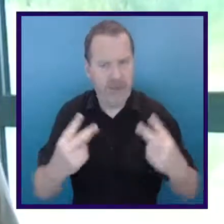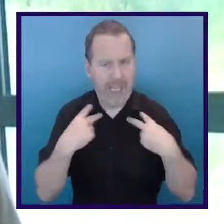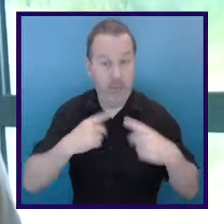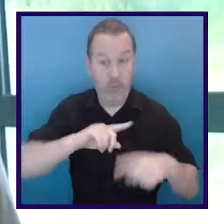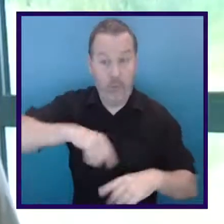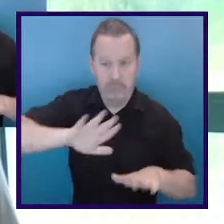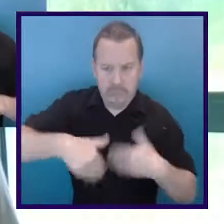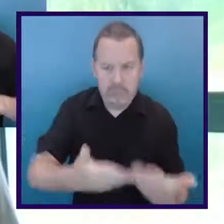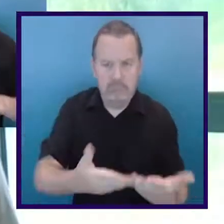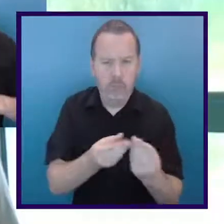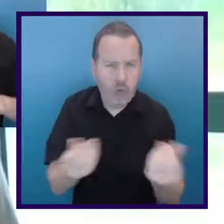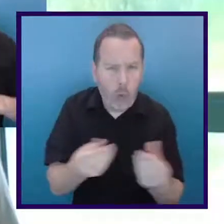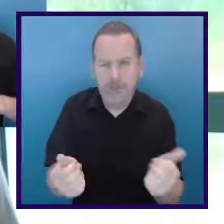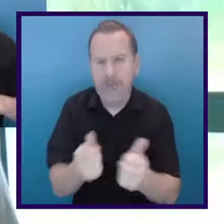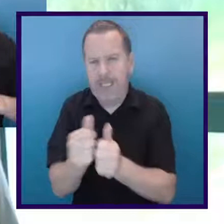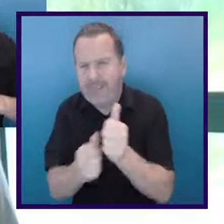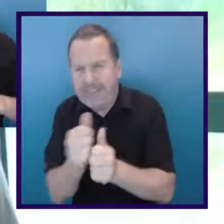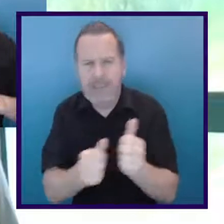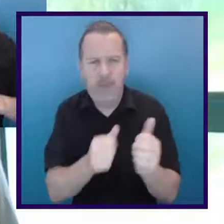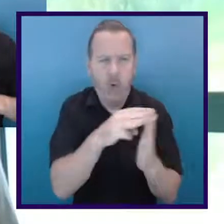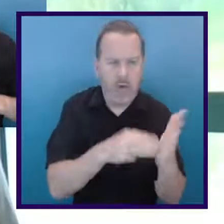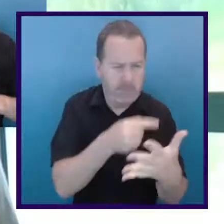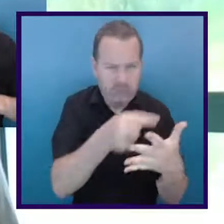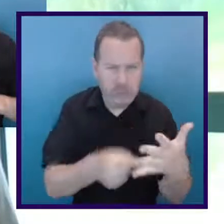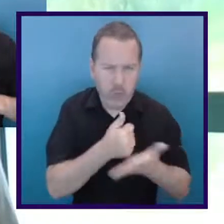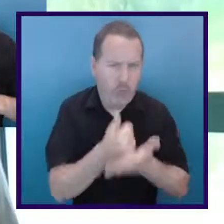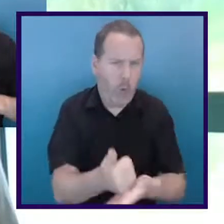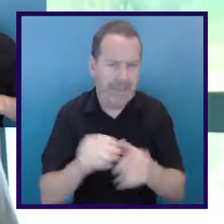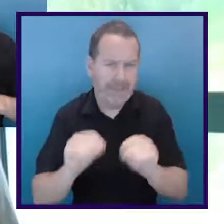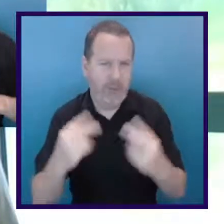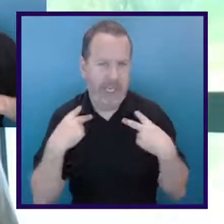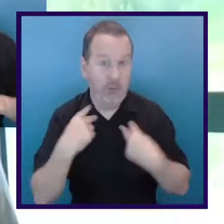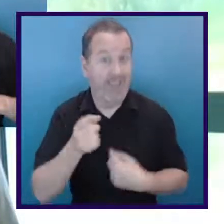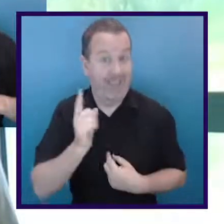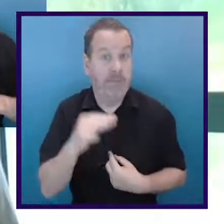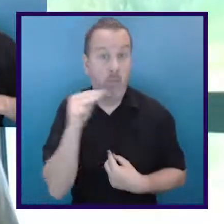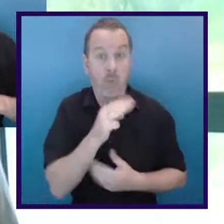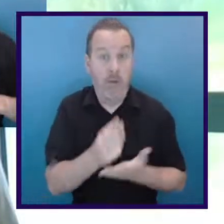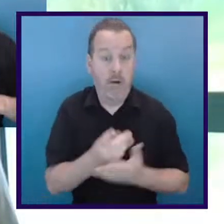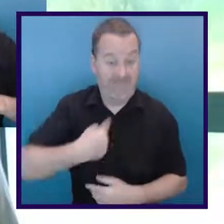activities, and programmes supporting language teaching is an important part of our work and education.